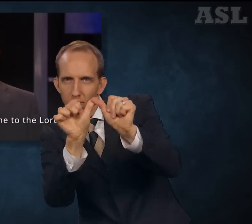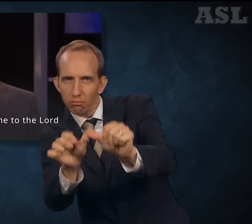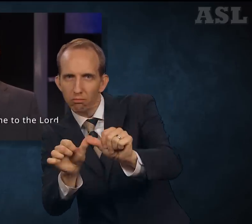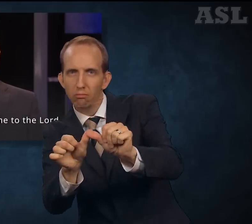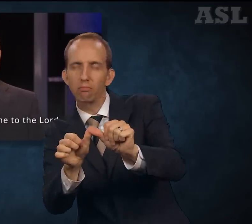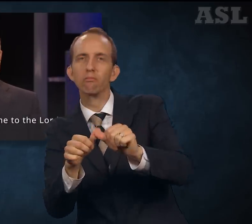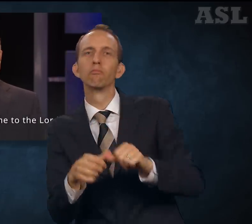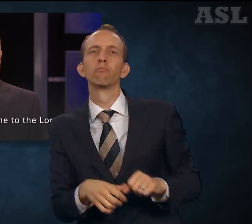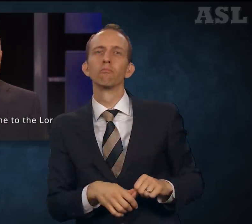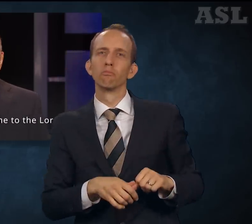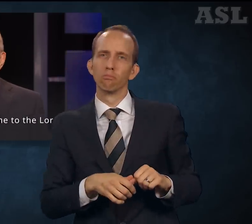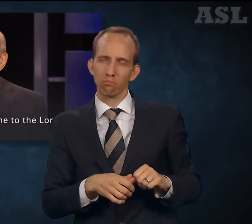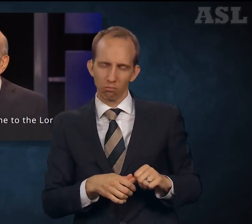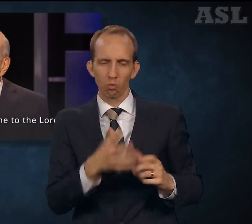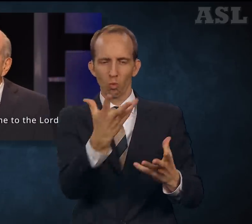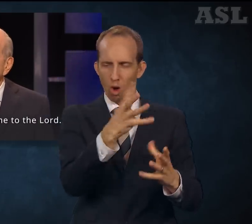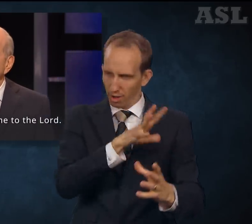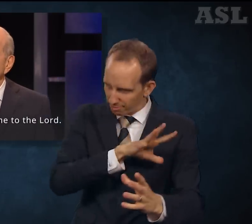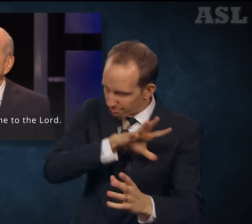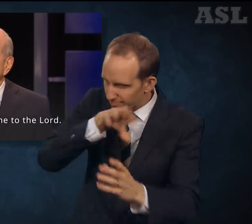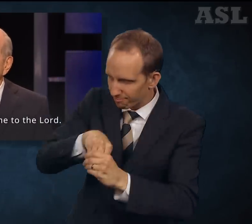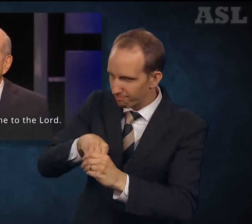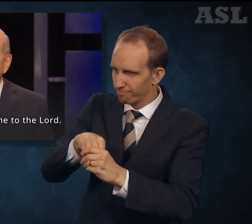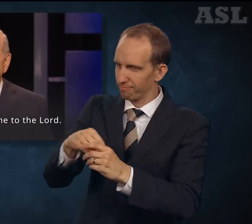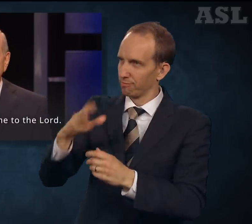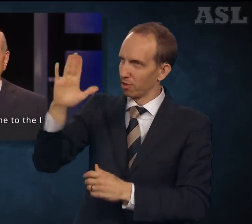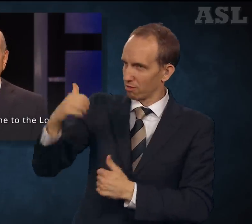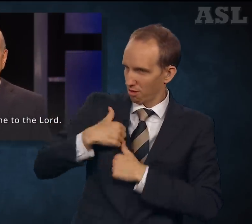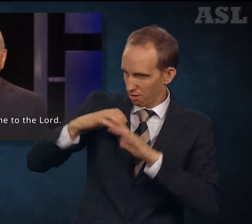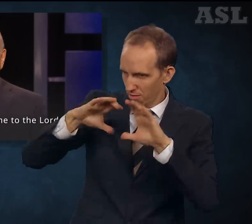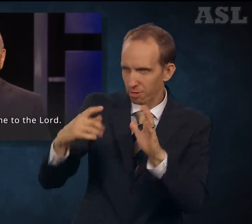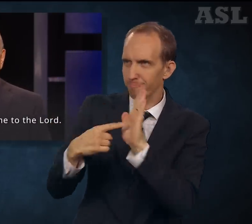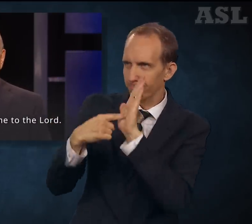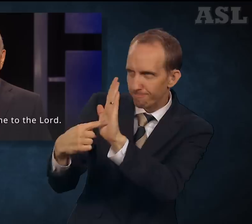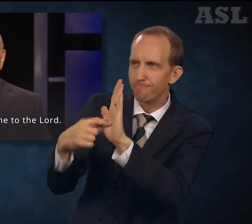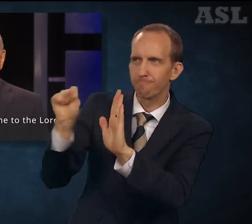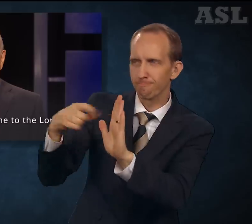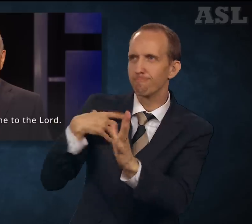KNOW THAT YOU WANT TO BE PART OF HIS YOUTH BATTALION--MORE THAN YOU WANT ANYTHING ELSE.